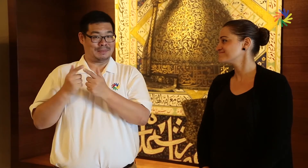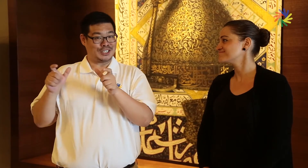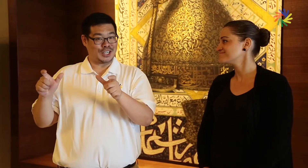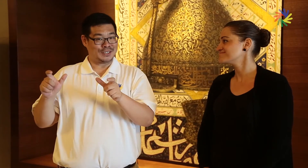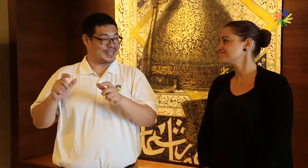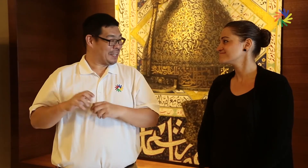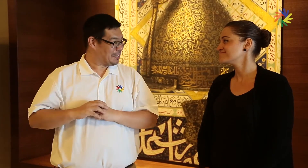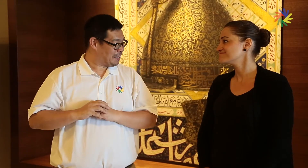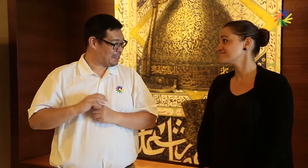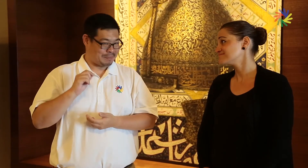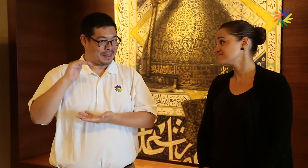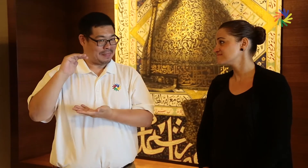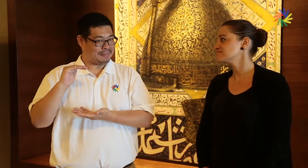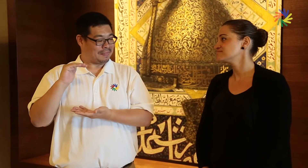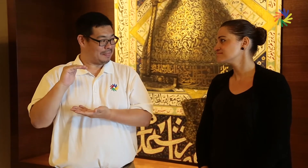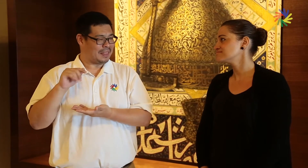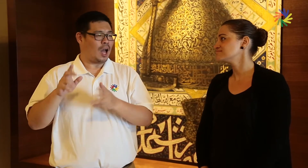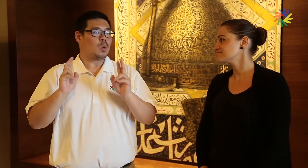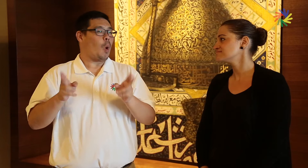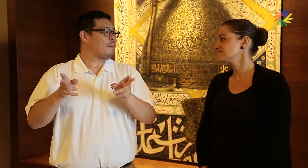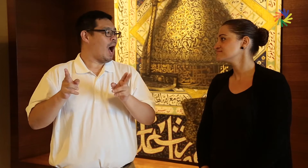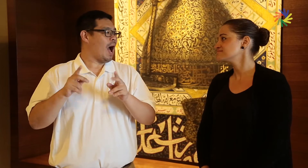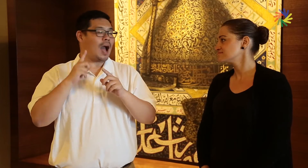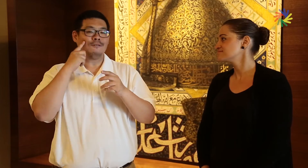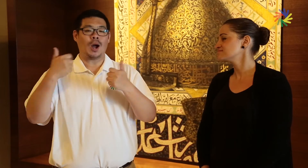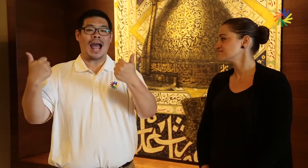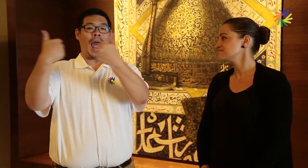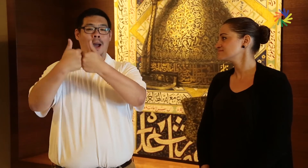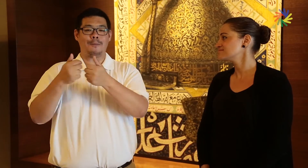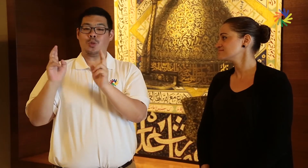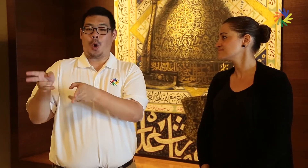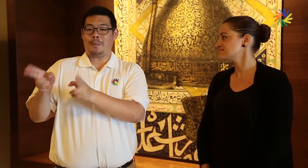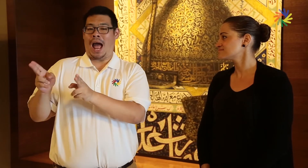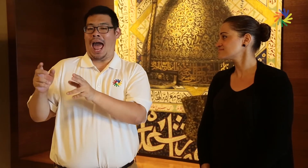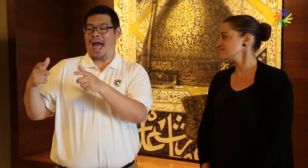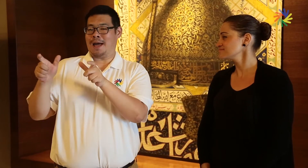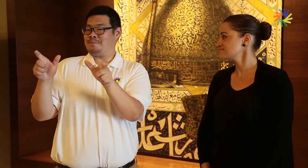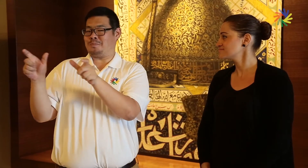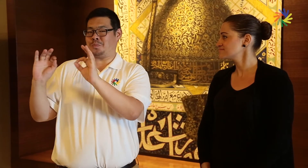than it was in Taipei. That is very important to note.